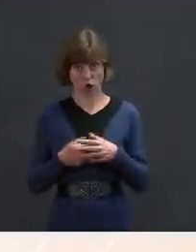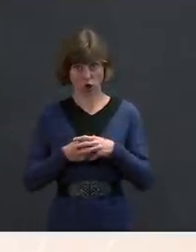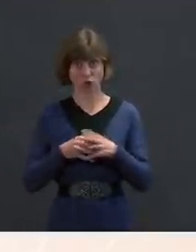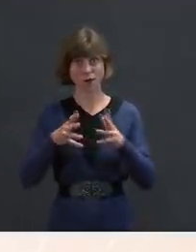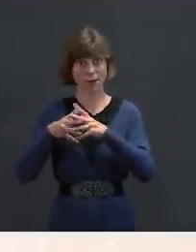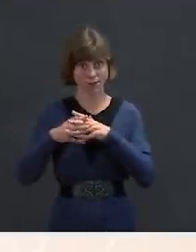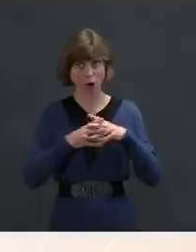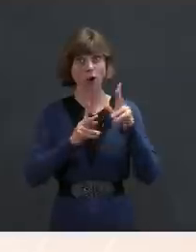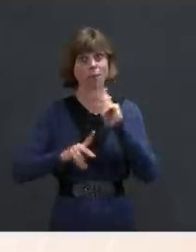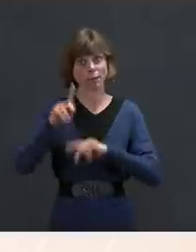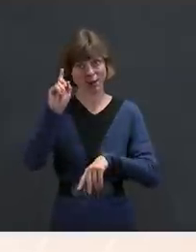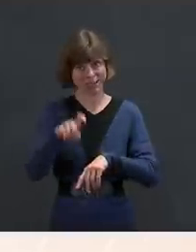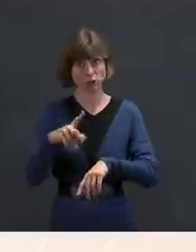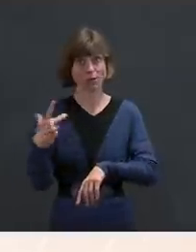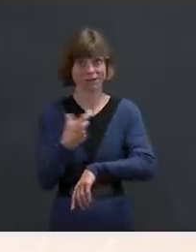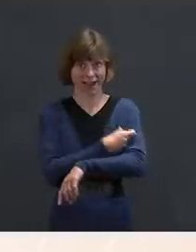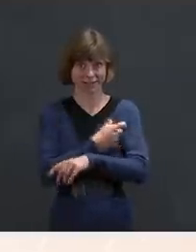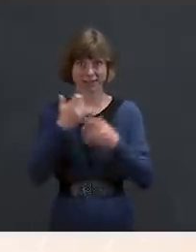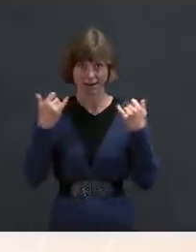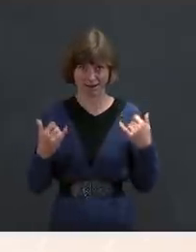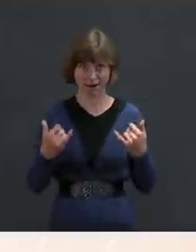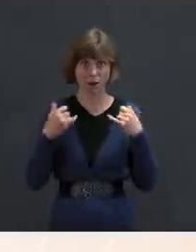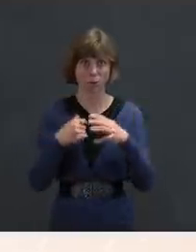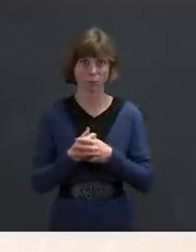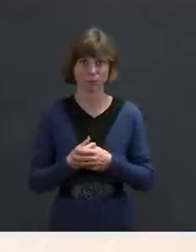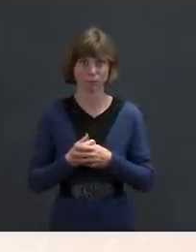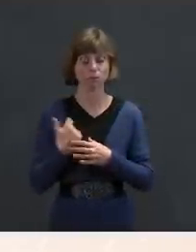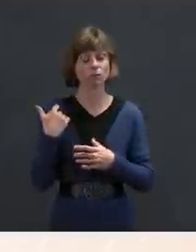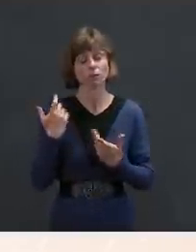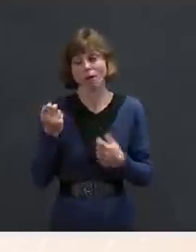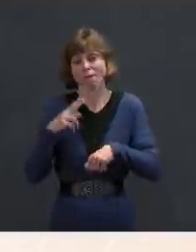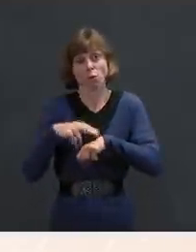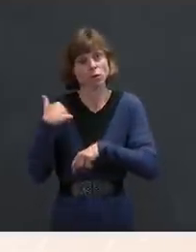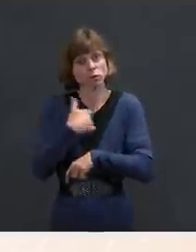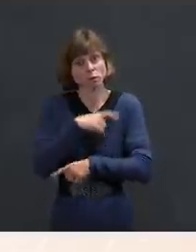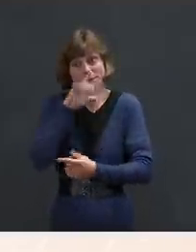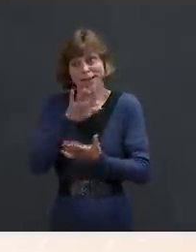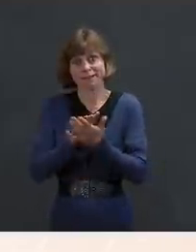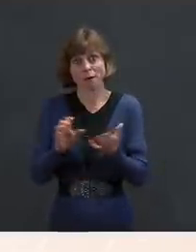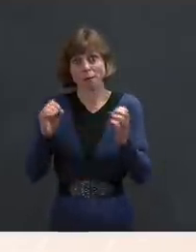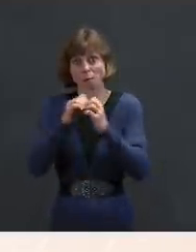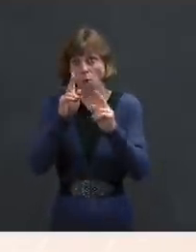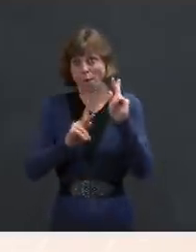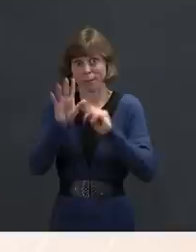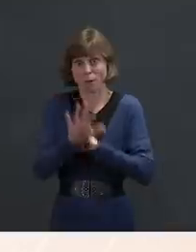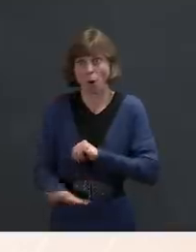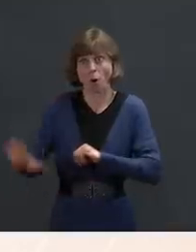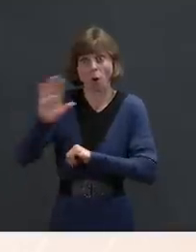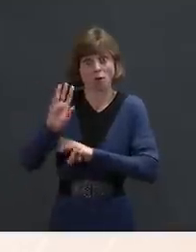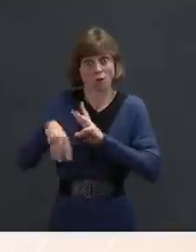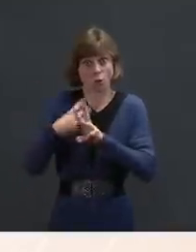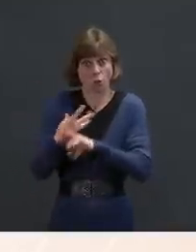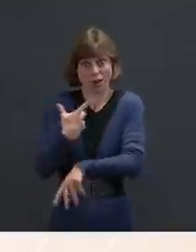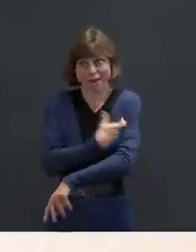That needs to be our focus now. But, of course, we believe that the more people in our global community who are vaccinated, the safer we all are.